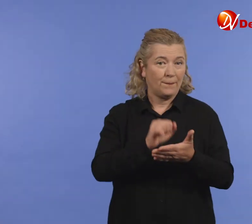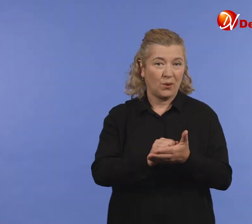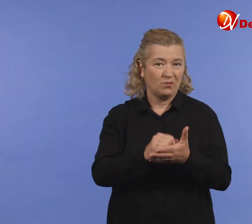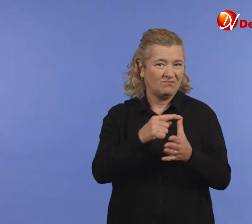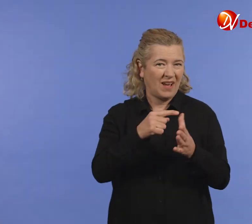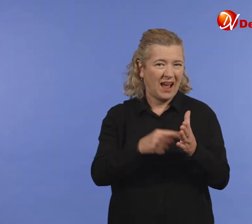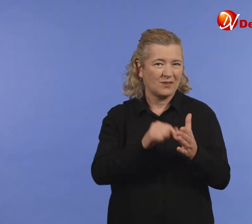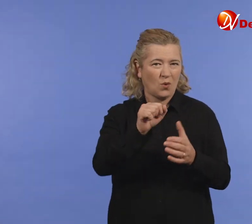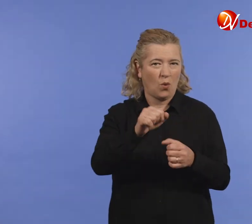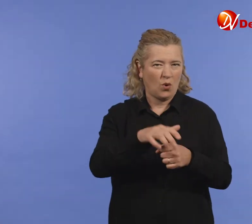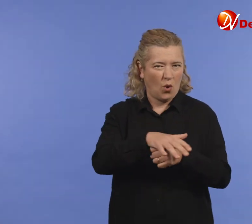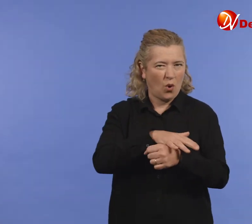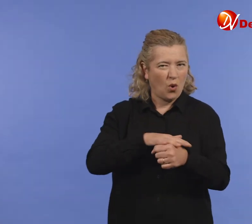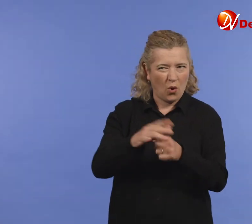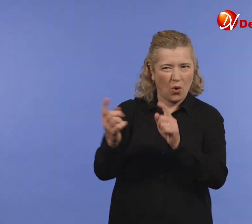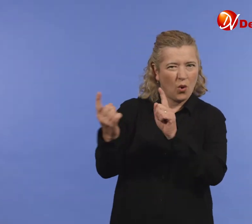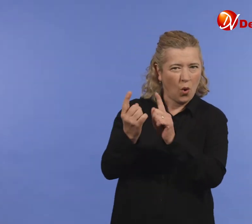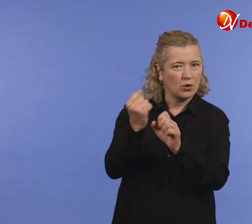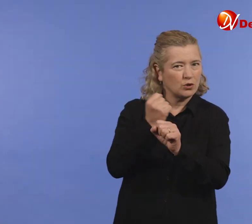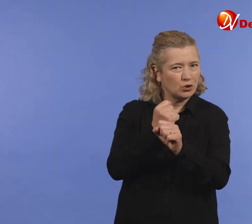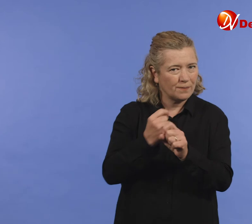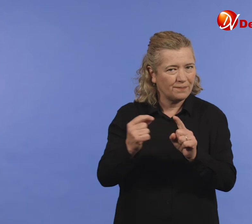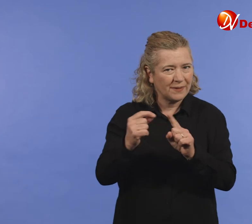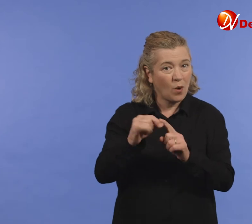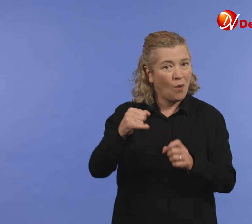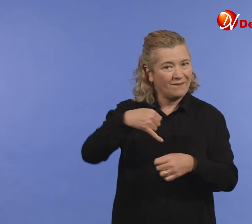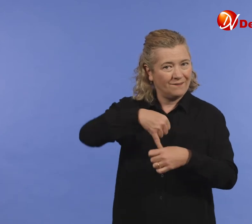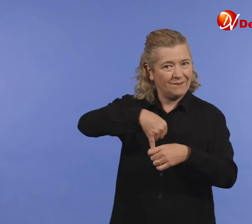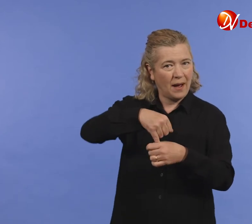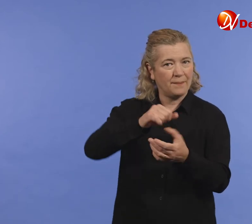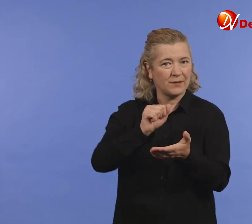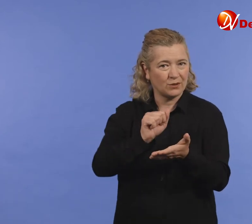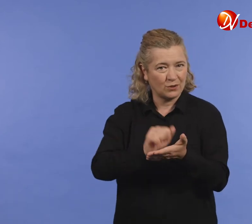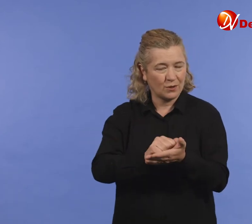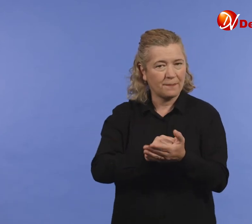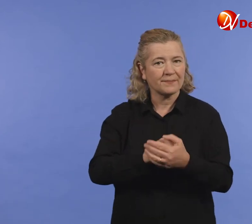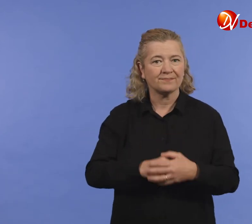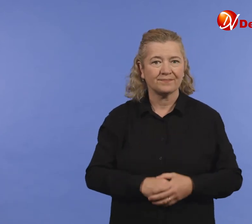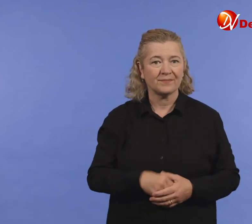You can book at your local GP or pharmacy.